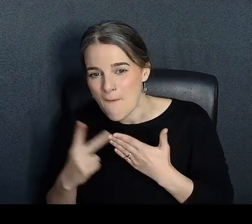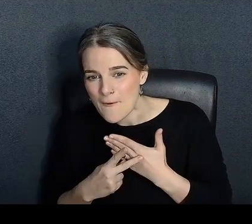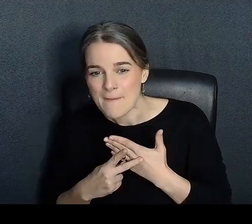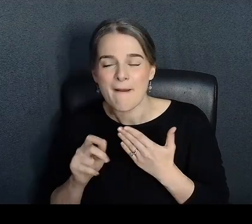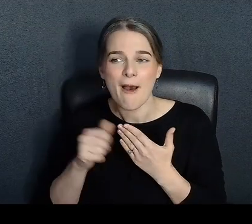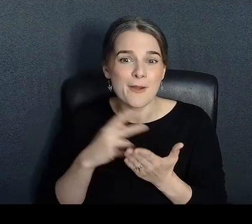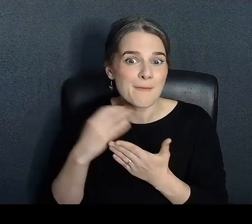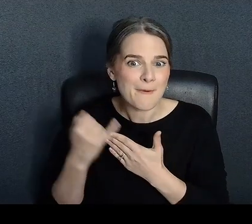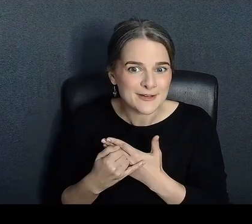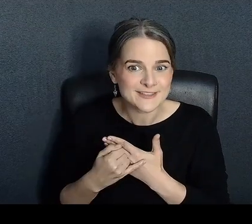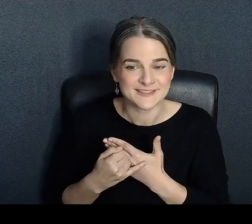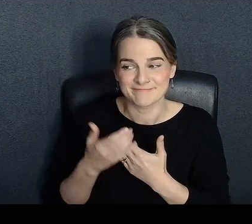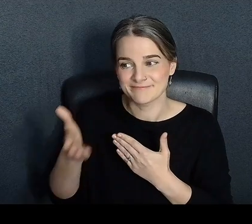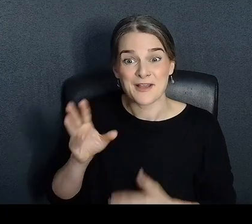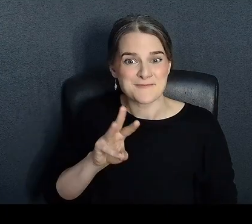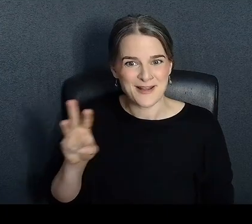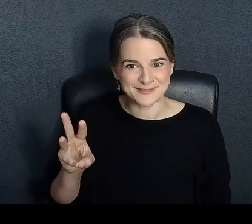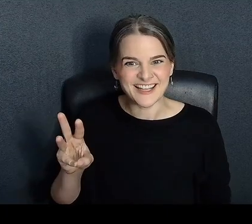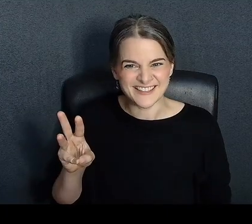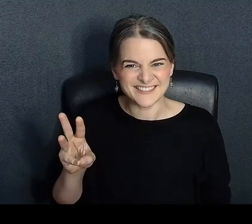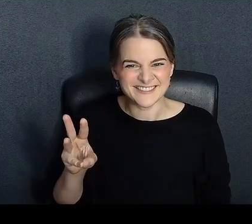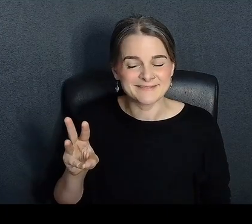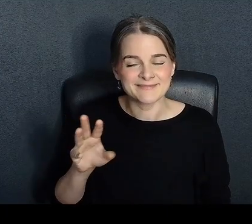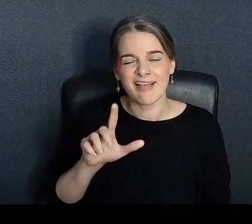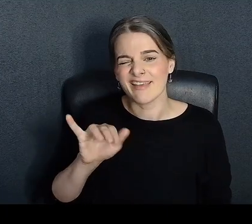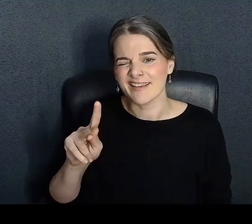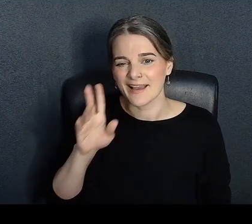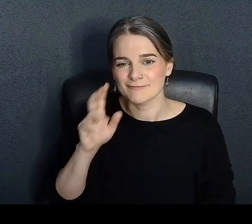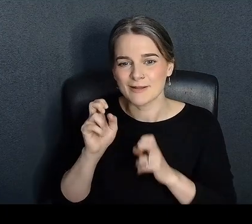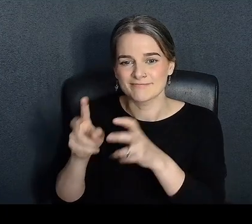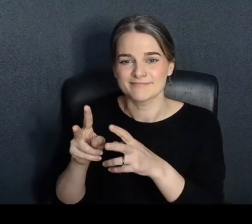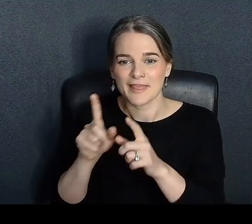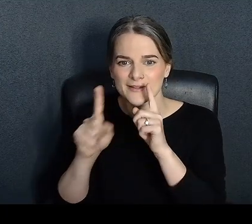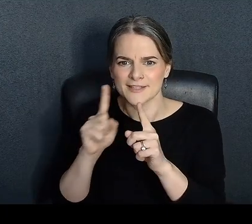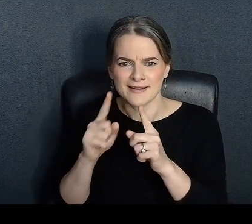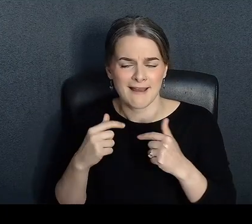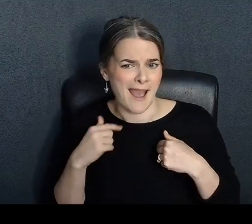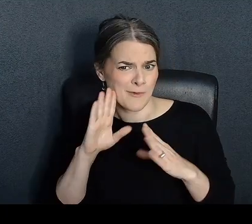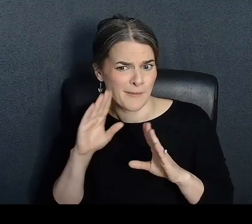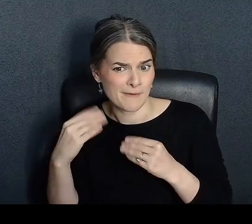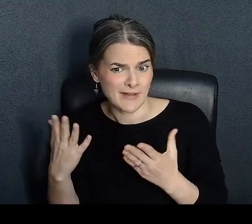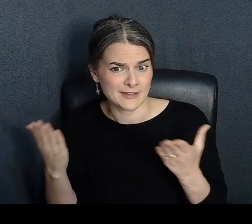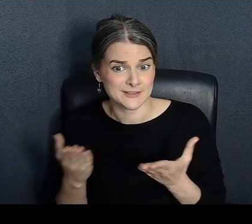using the link in the chat that either I will provide or someone from TechOWL will provide. Thank you.